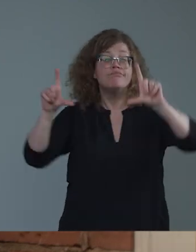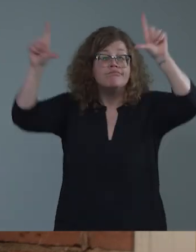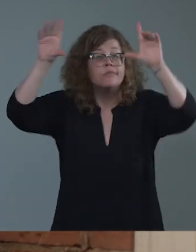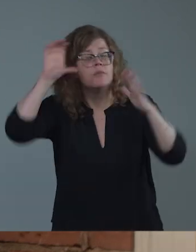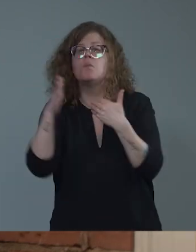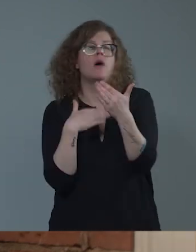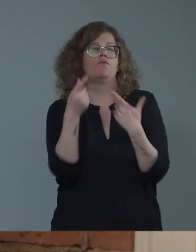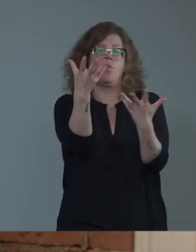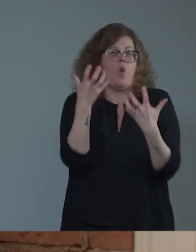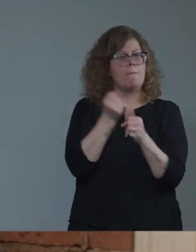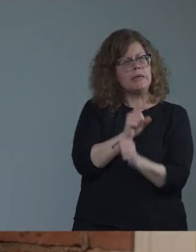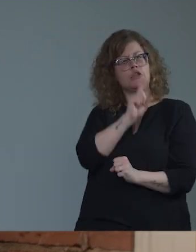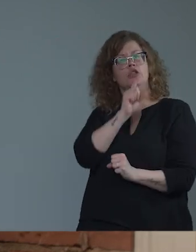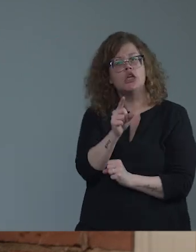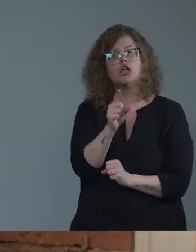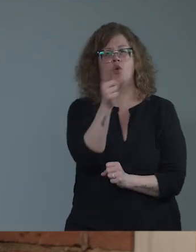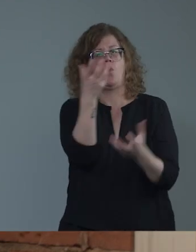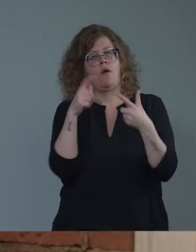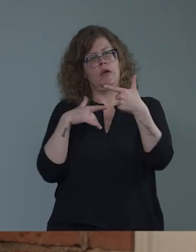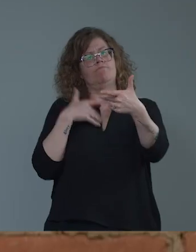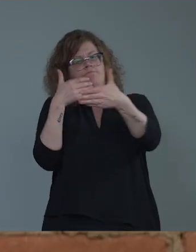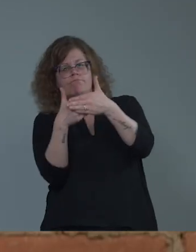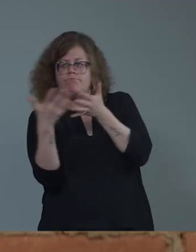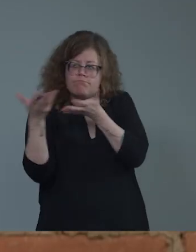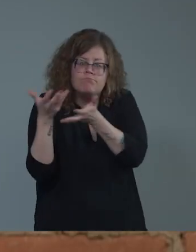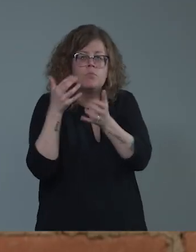this is where you're actually in the fabrication and installation phase. Some artists fabricate